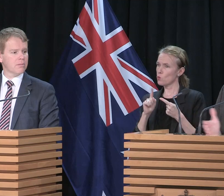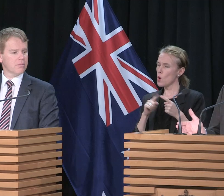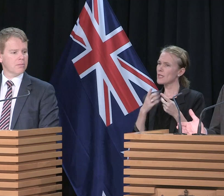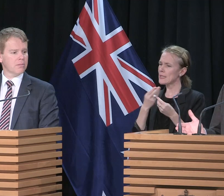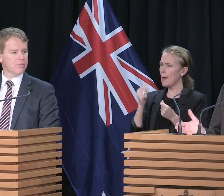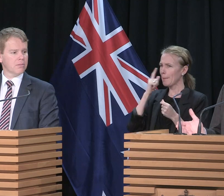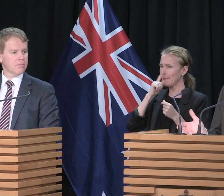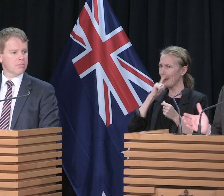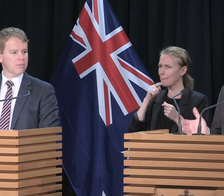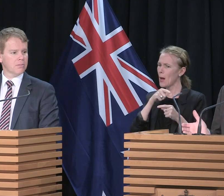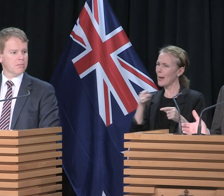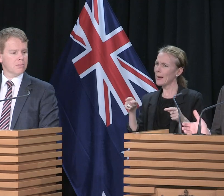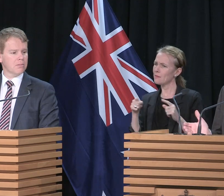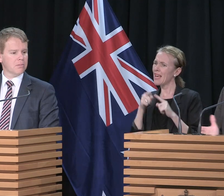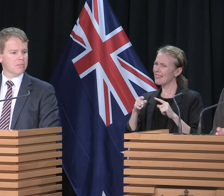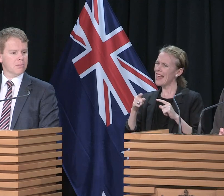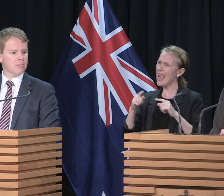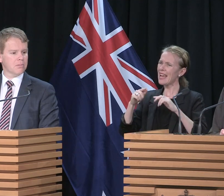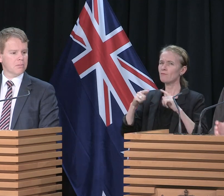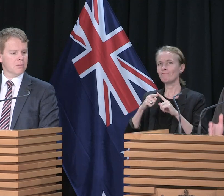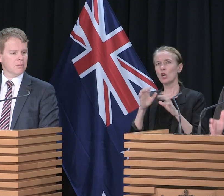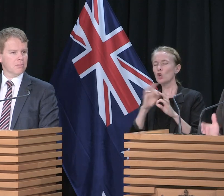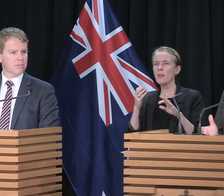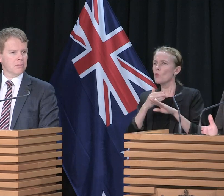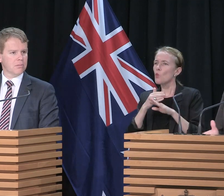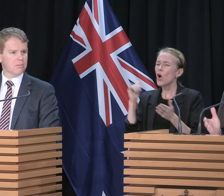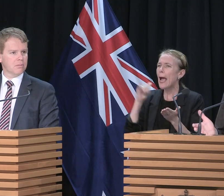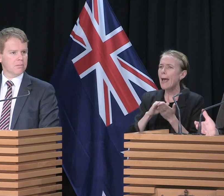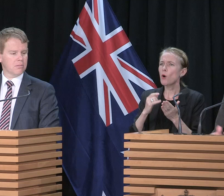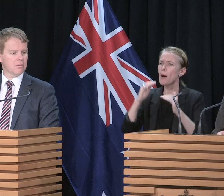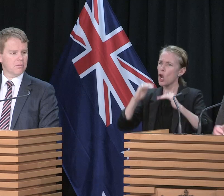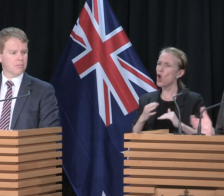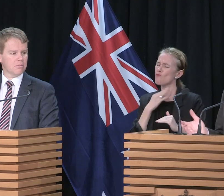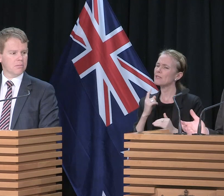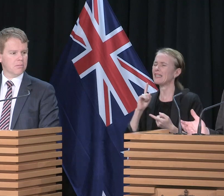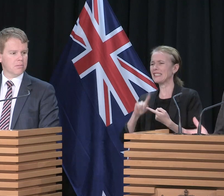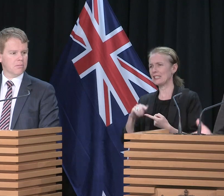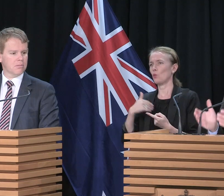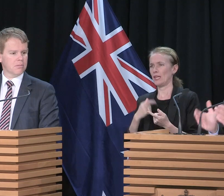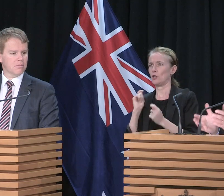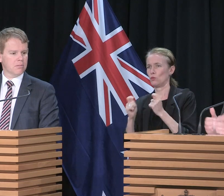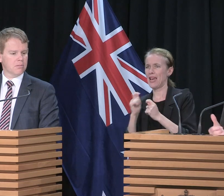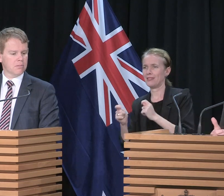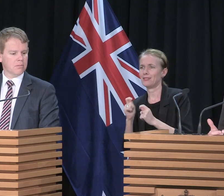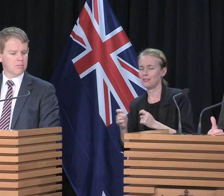around two things. First of all, who are the people in the low index - lower index of